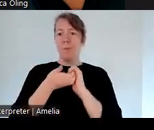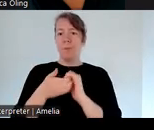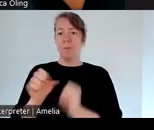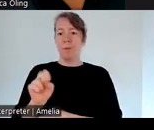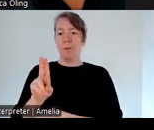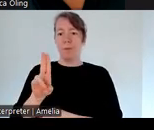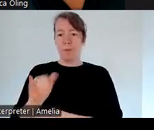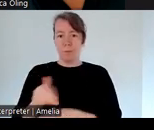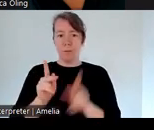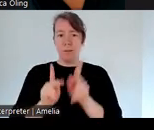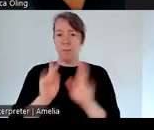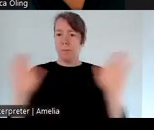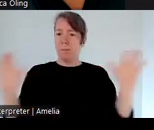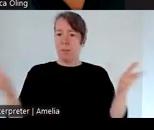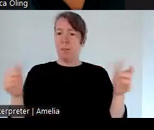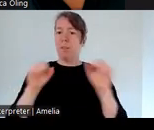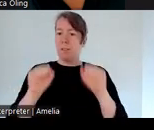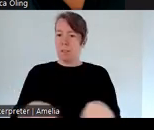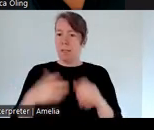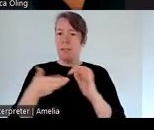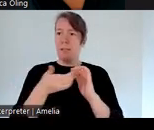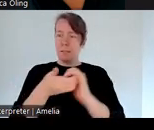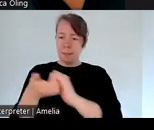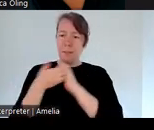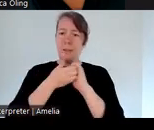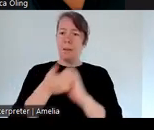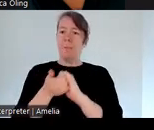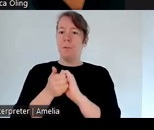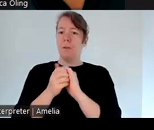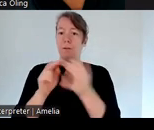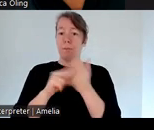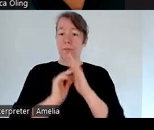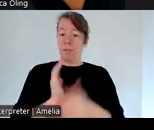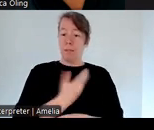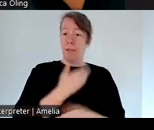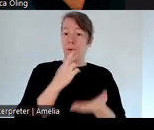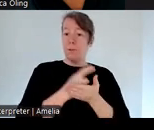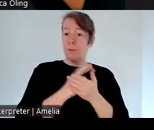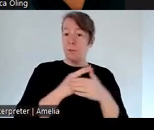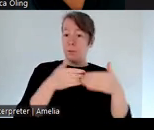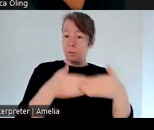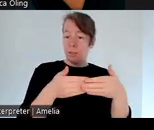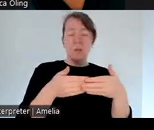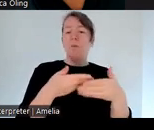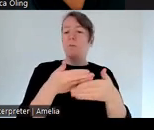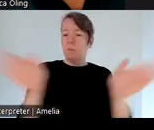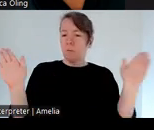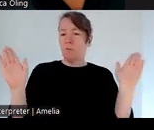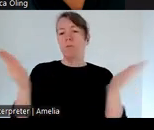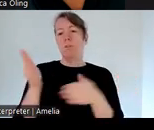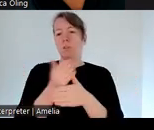to work on e-resources that were held by many different campuses while creating a process that individual schools